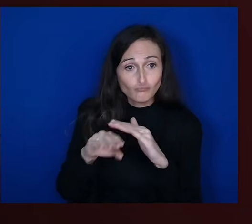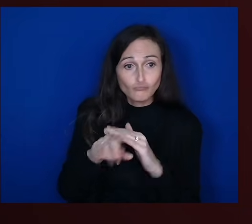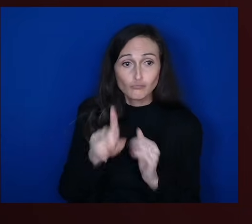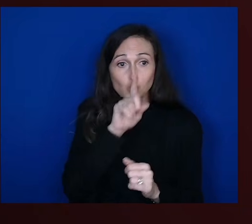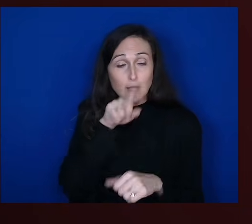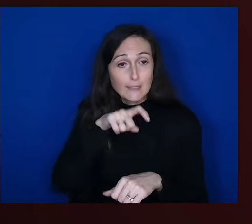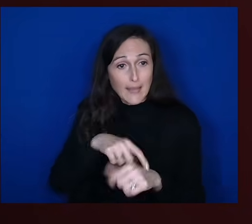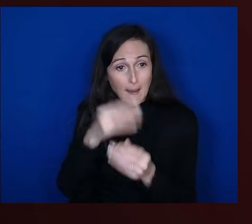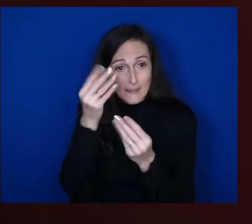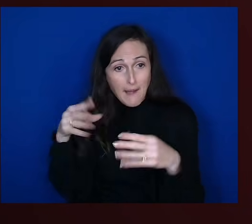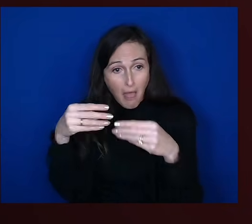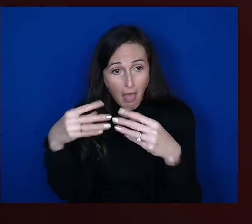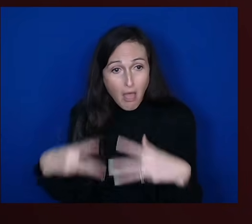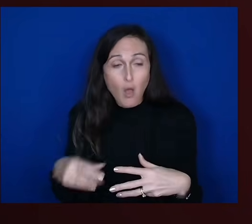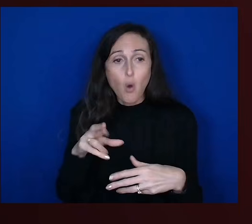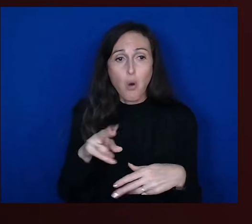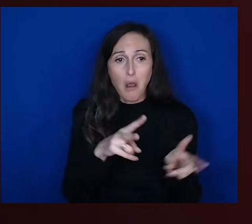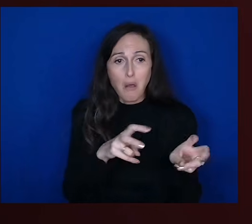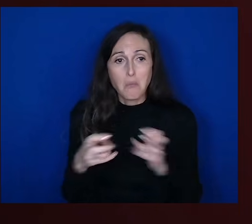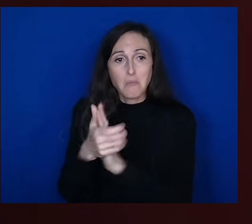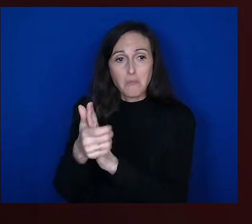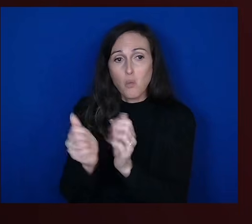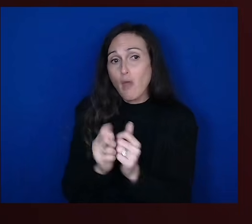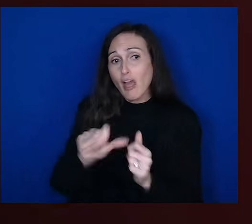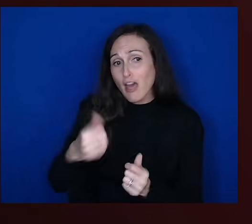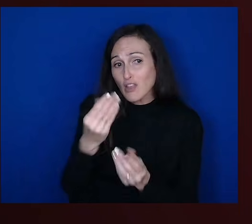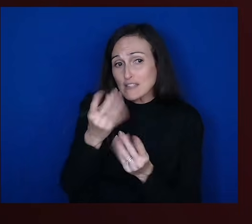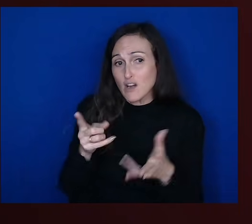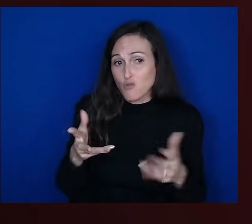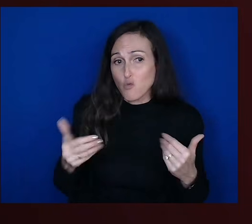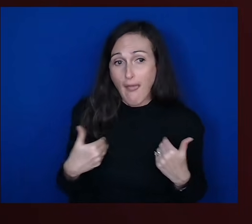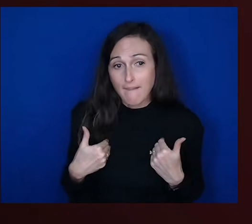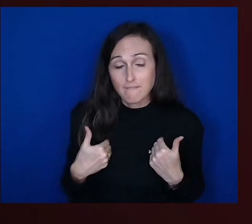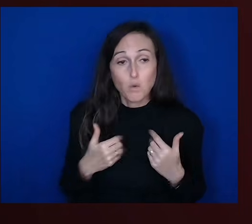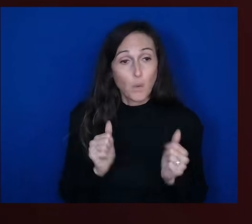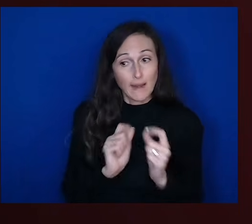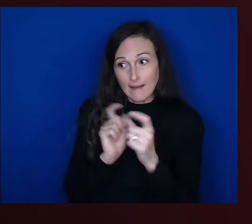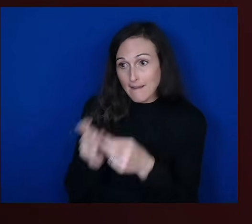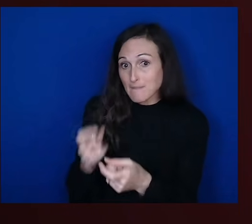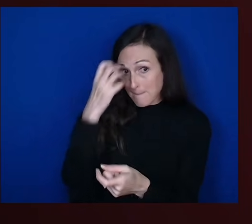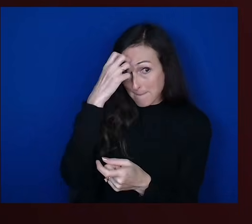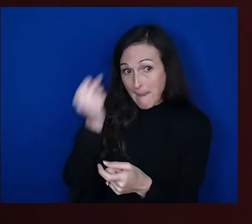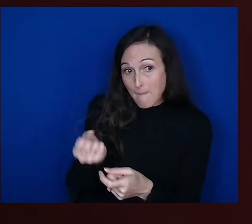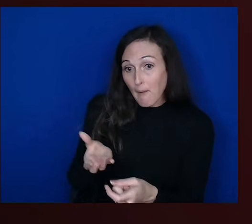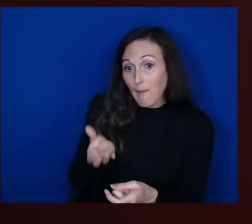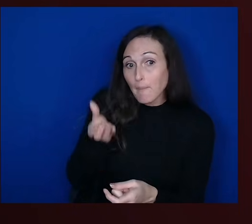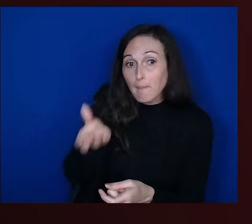be augmented with other data that you have. We can give them memories, so that if there's a long-running conversation,